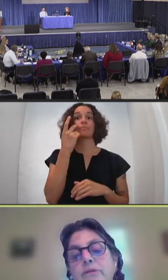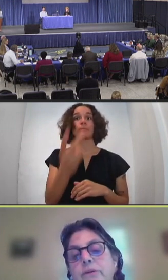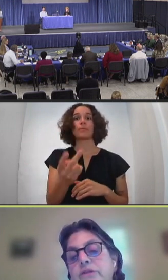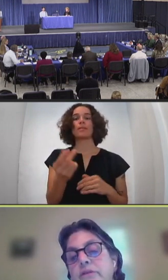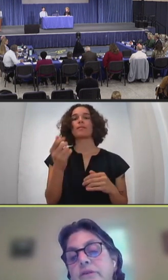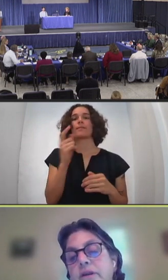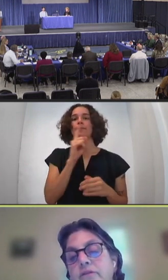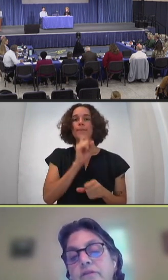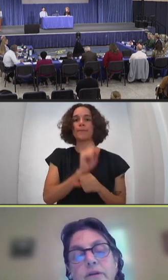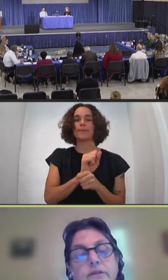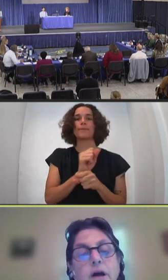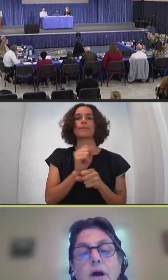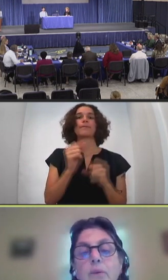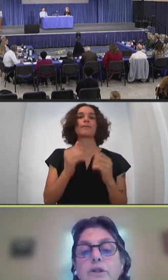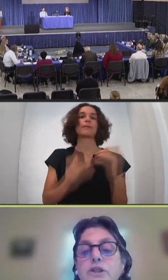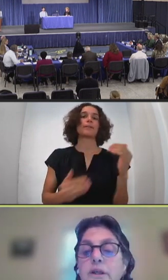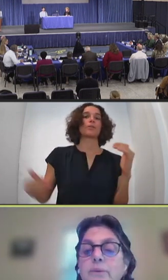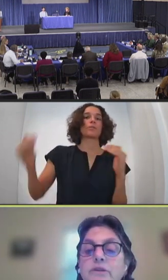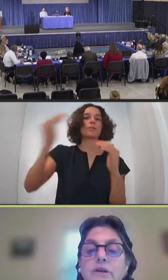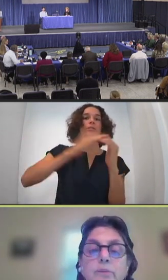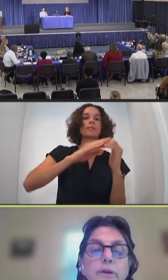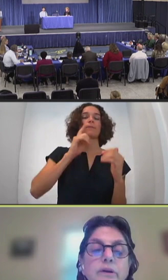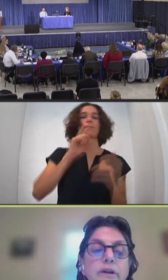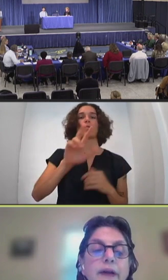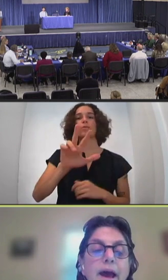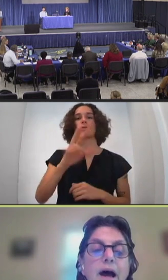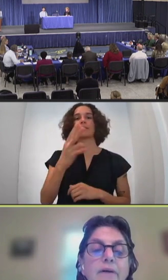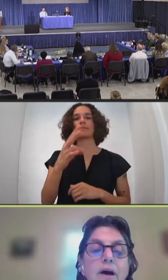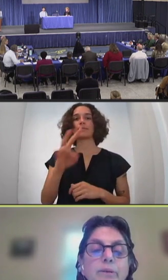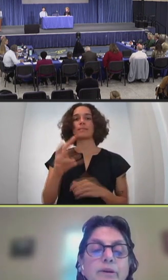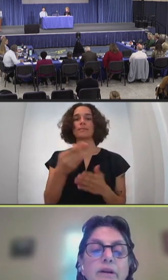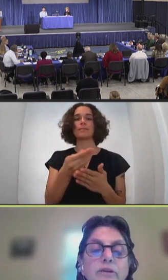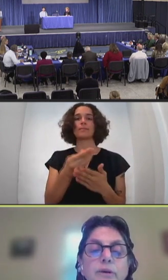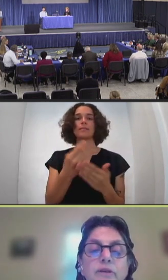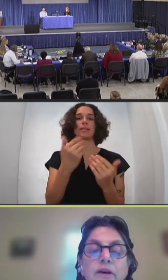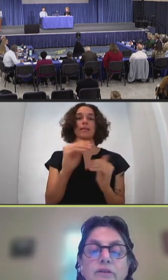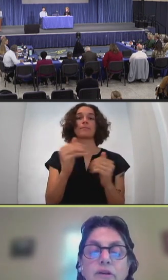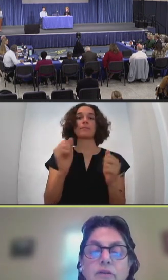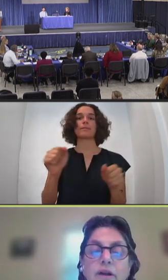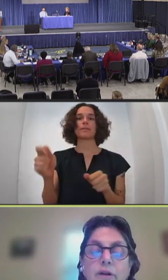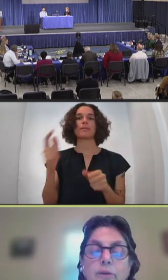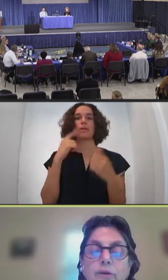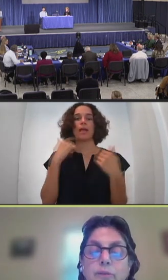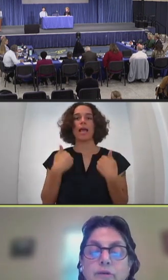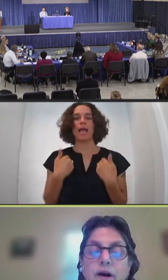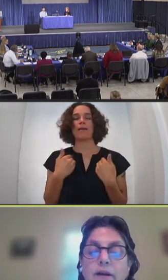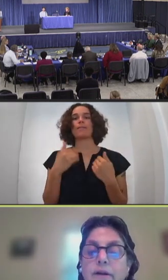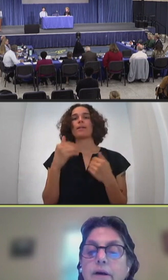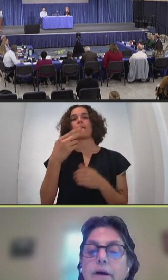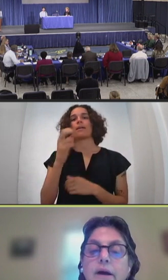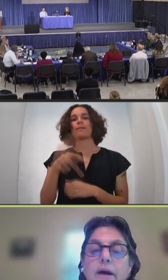317 funds, which limits the ability to have hepatitis B vaccines available to provide.